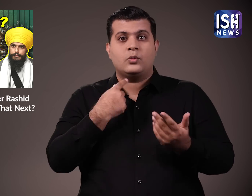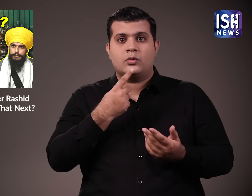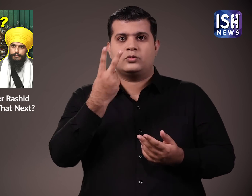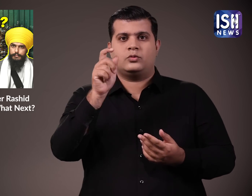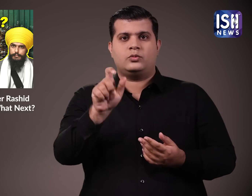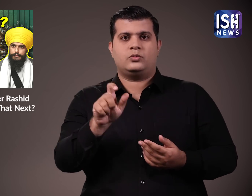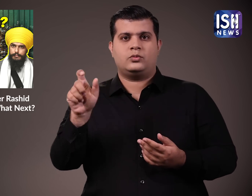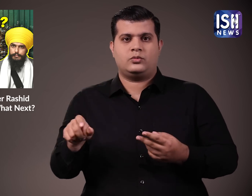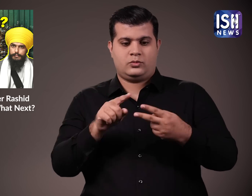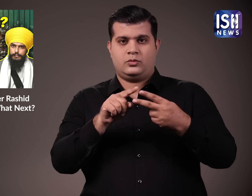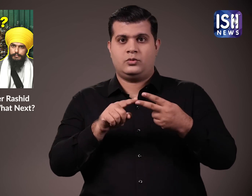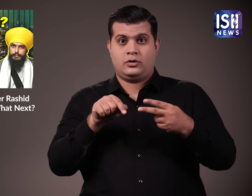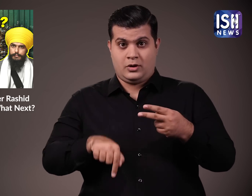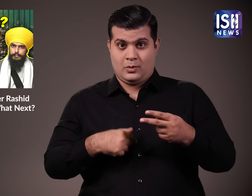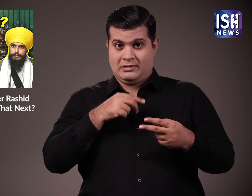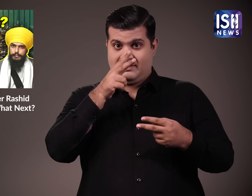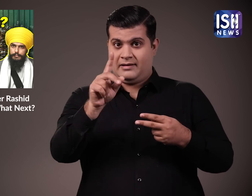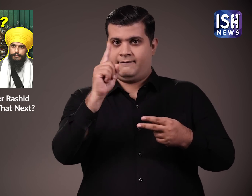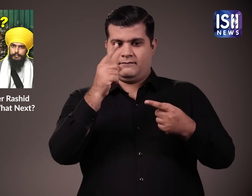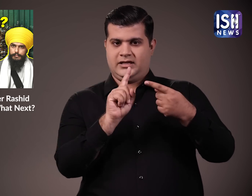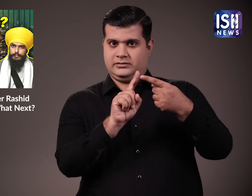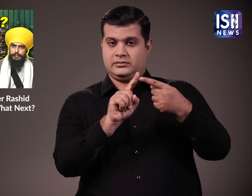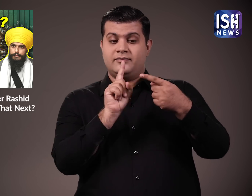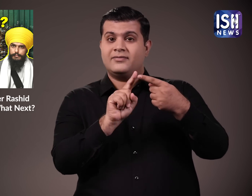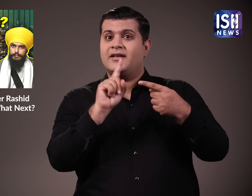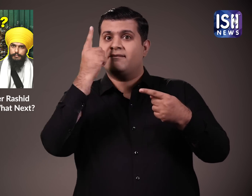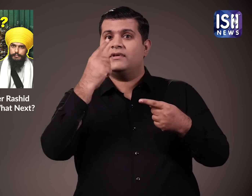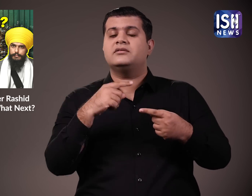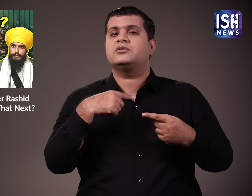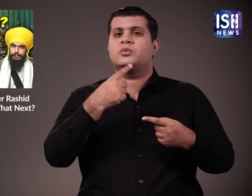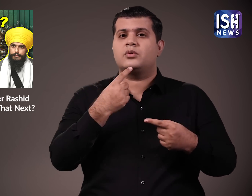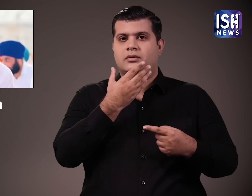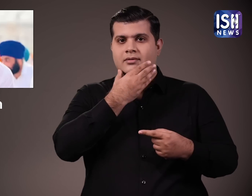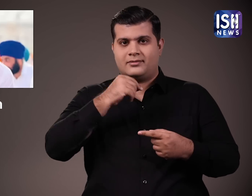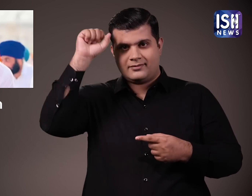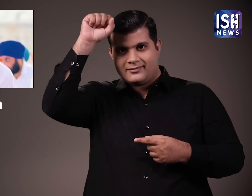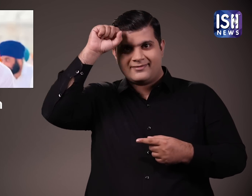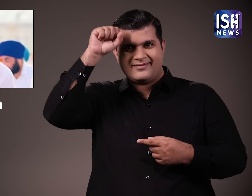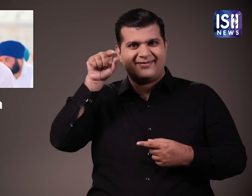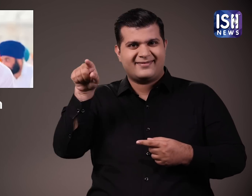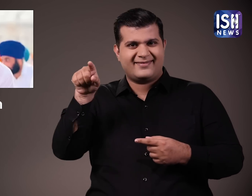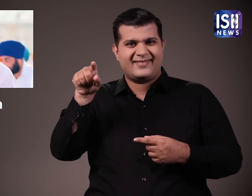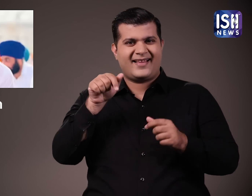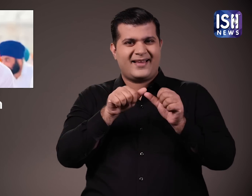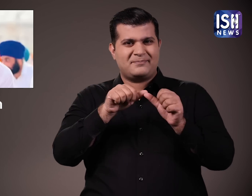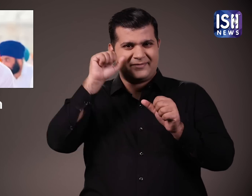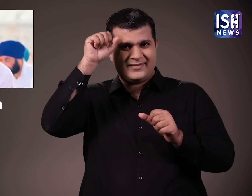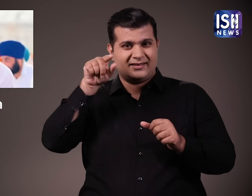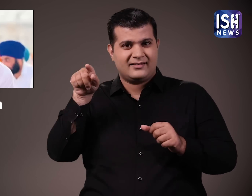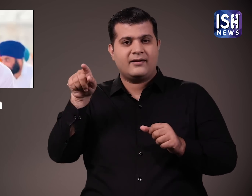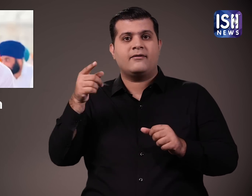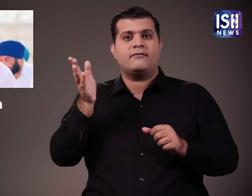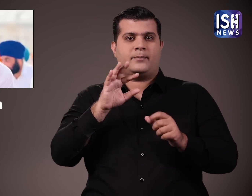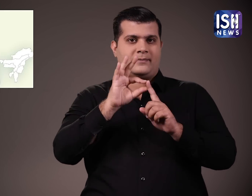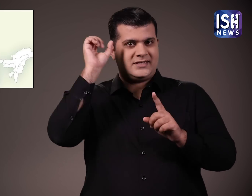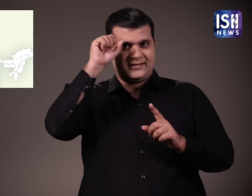There are two individuals, and I'll start with Amritpal Singh from Punjab.